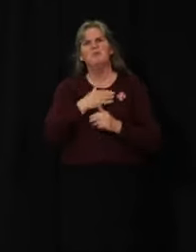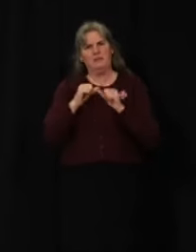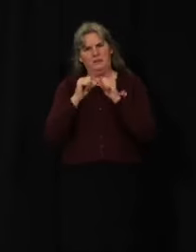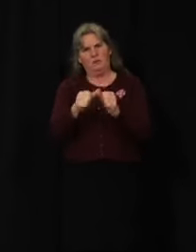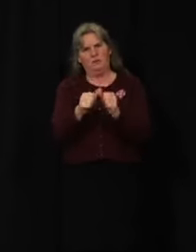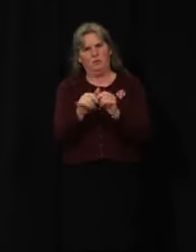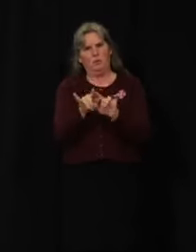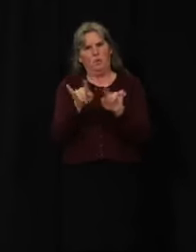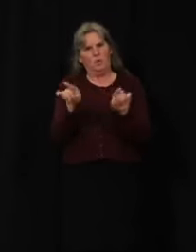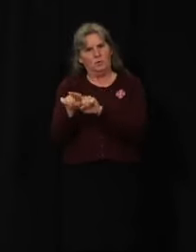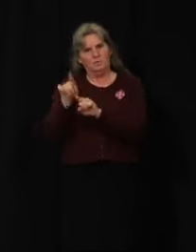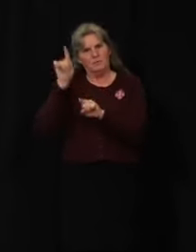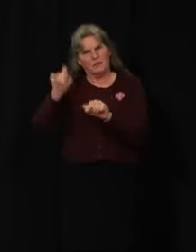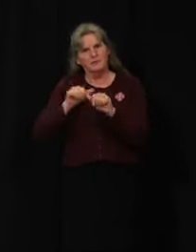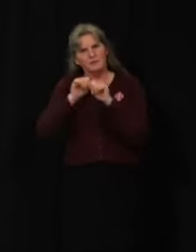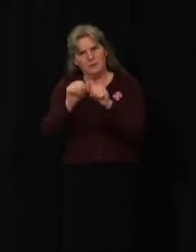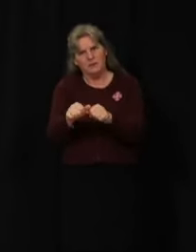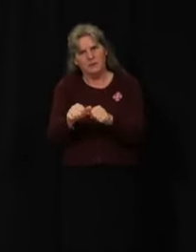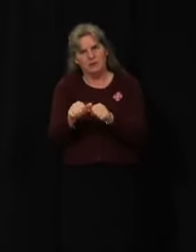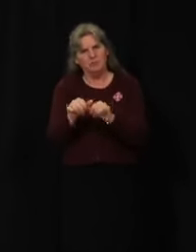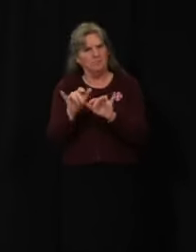This vigilance must continue if we are going to continue to move